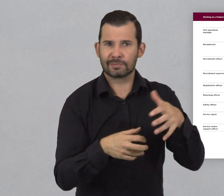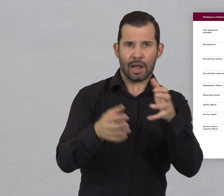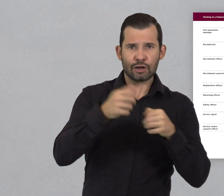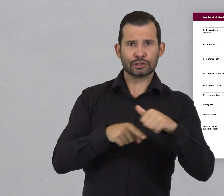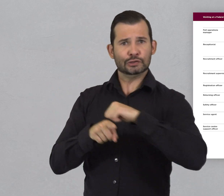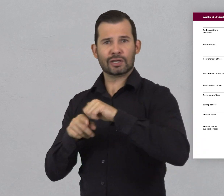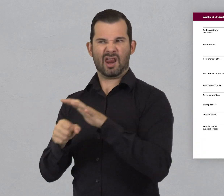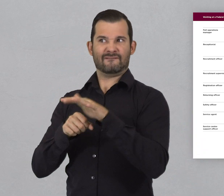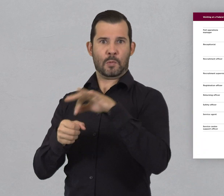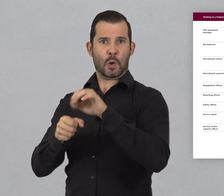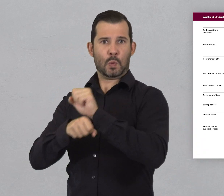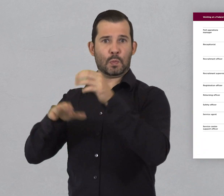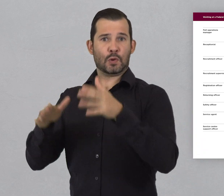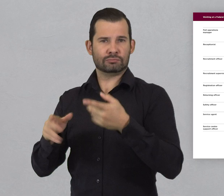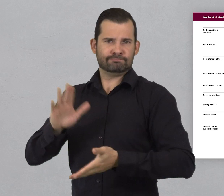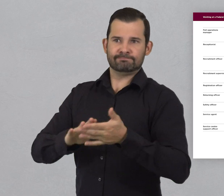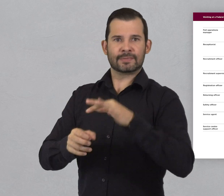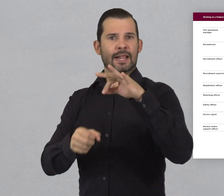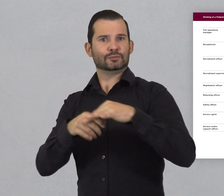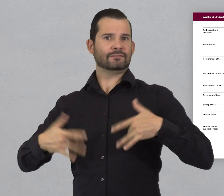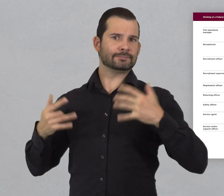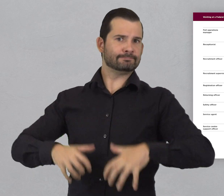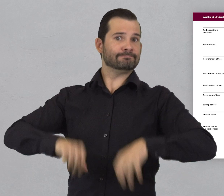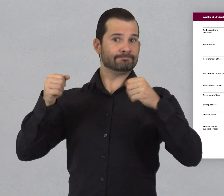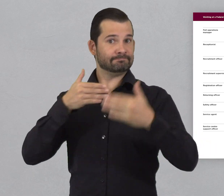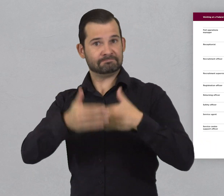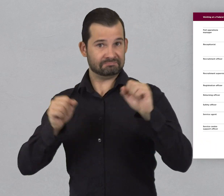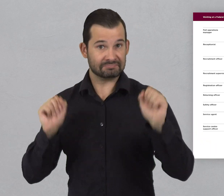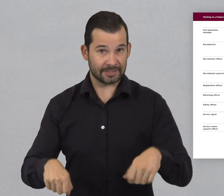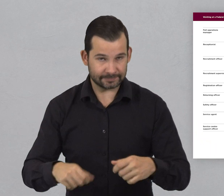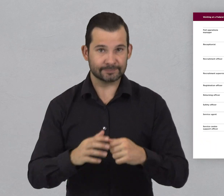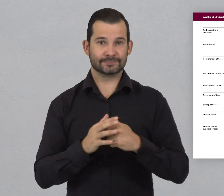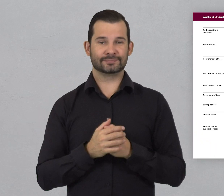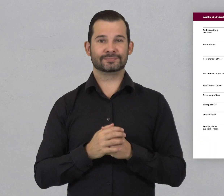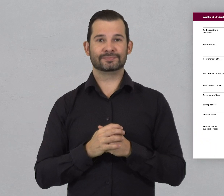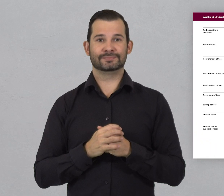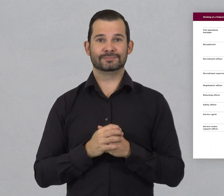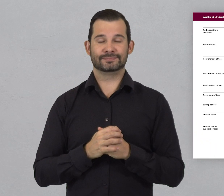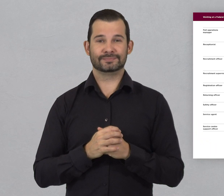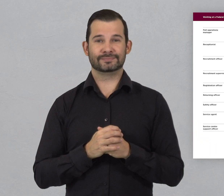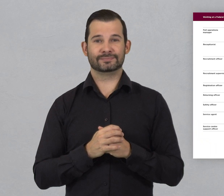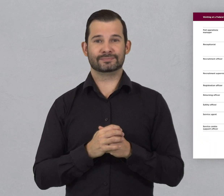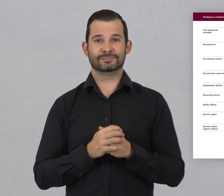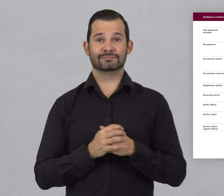hiring and training of enough poll workers to run an electoral event. At the returning